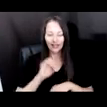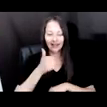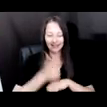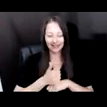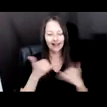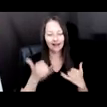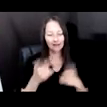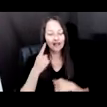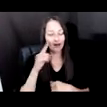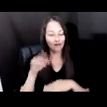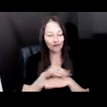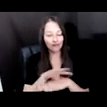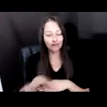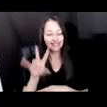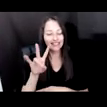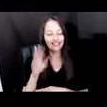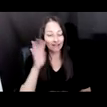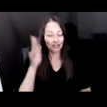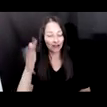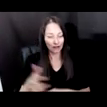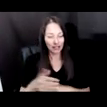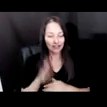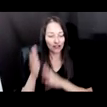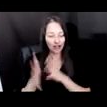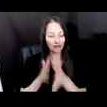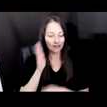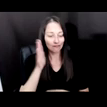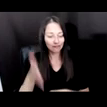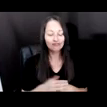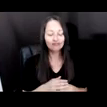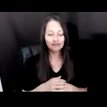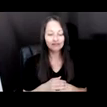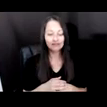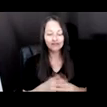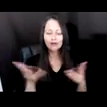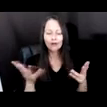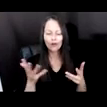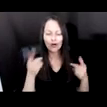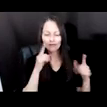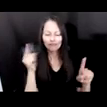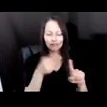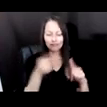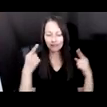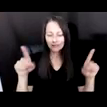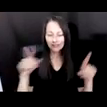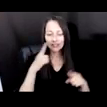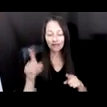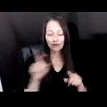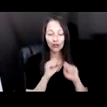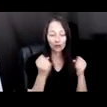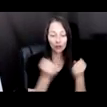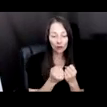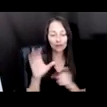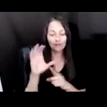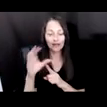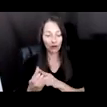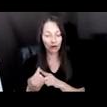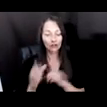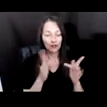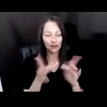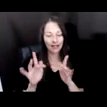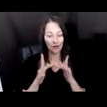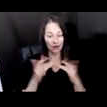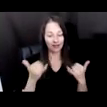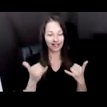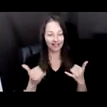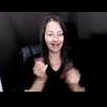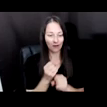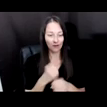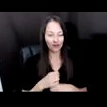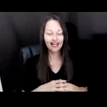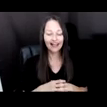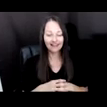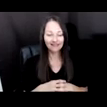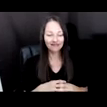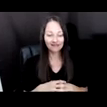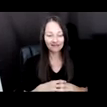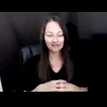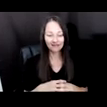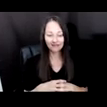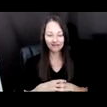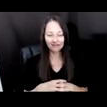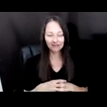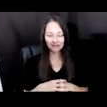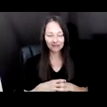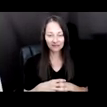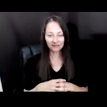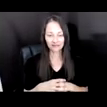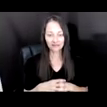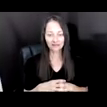WHAT DO WE WANT TO ACHIEVE WITH THE CULTURE AND SOCIAL NETWORK THAT WE'RE CREATING?